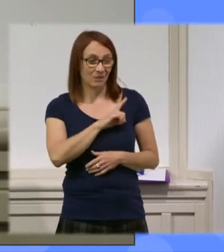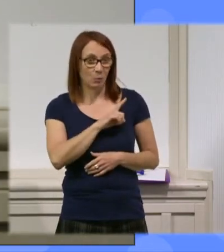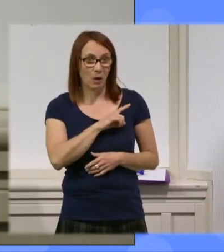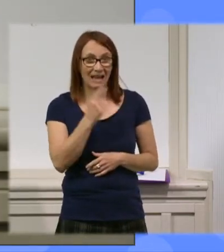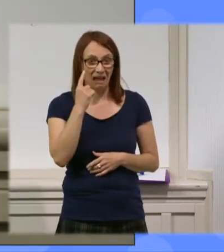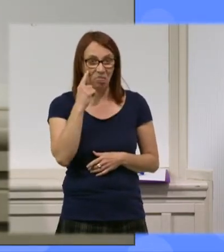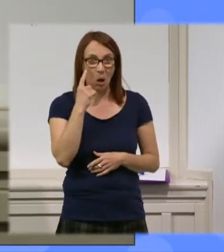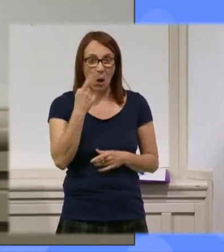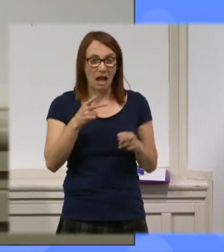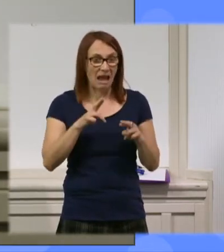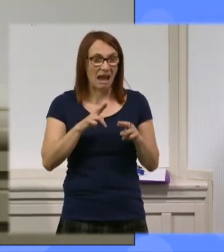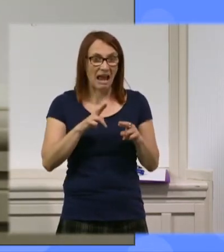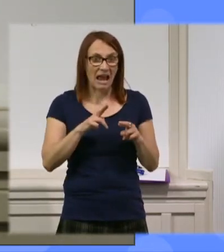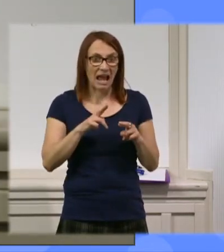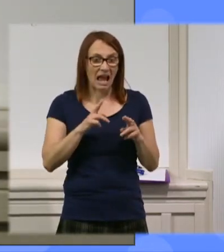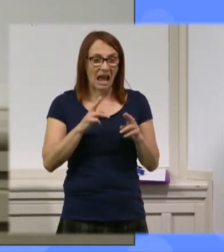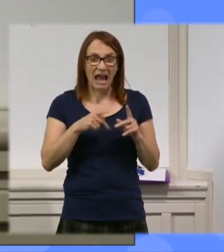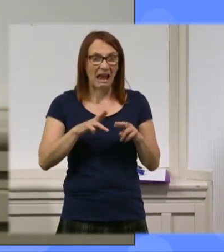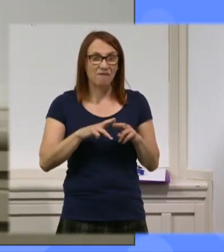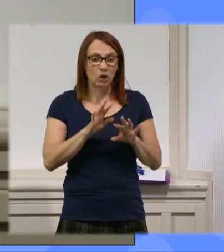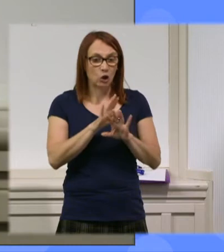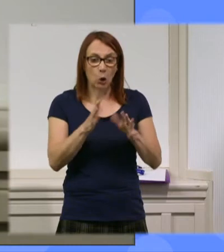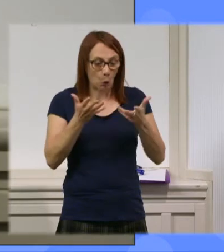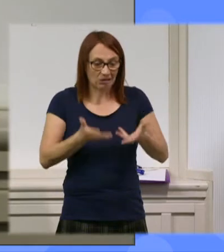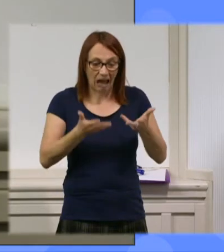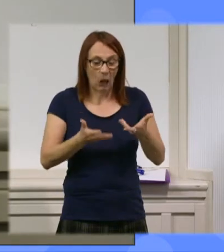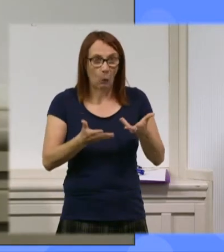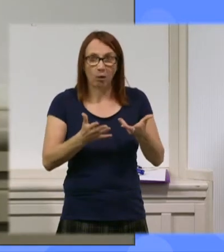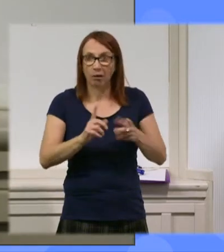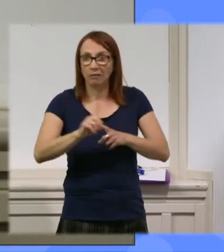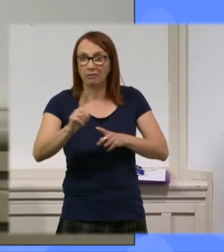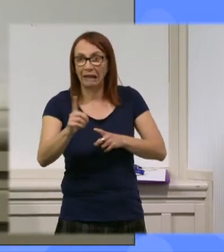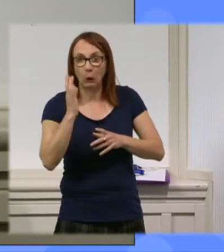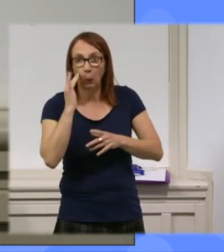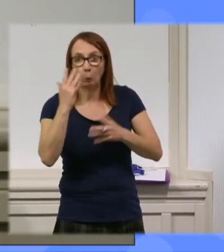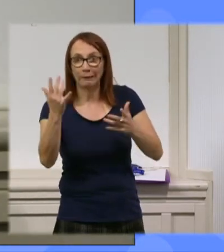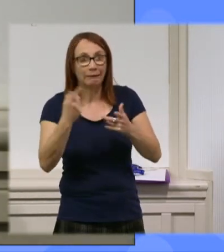if not me then who it felt at that time like this amazing opportunity for change